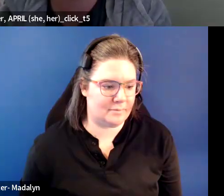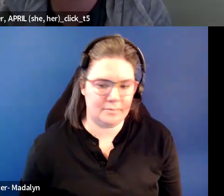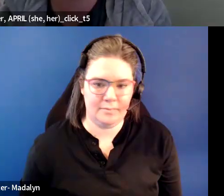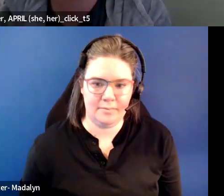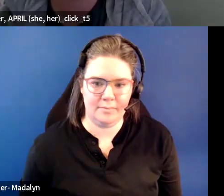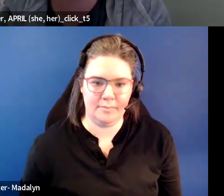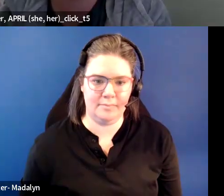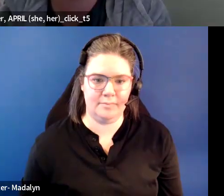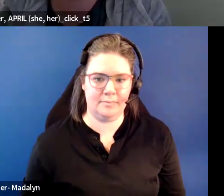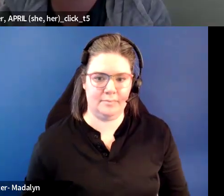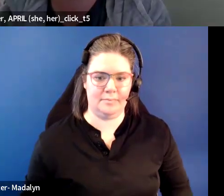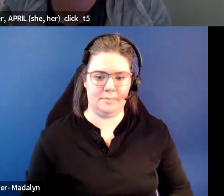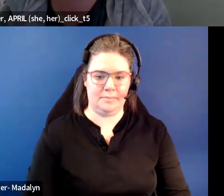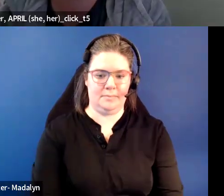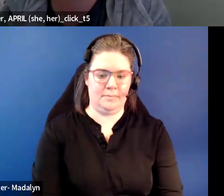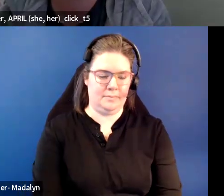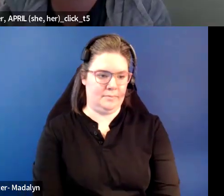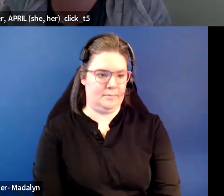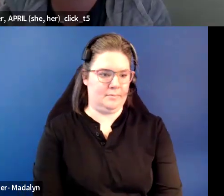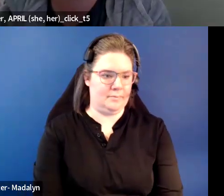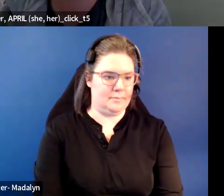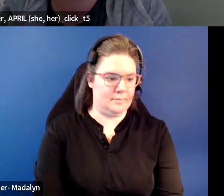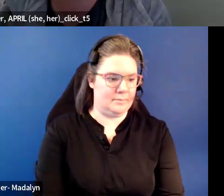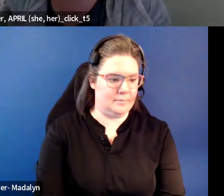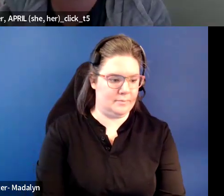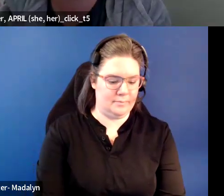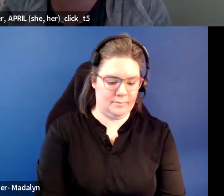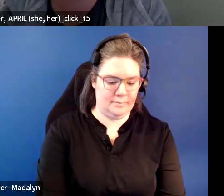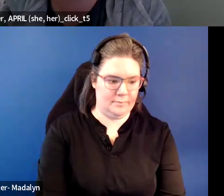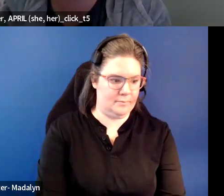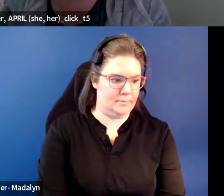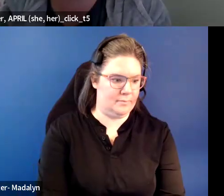that's just life. But we don't. We don't. We haven't. We haven't had people come in. So